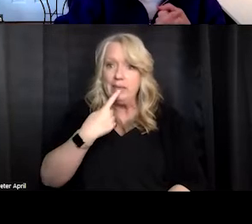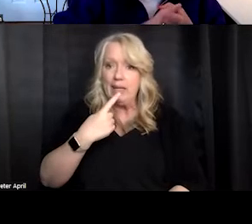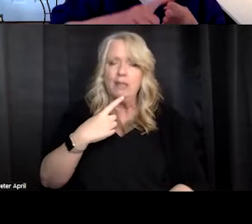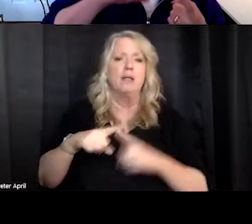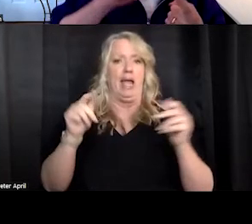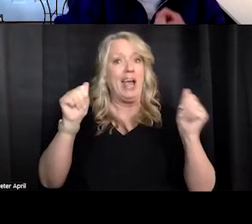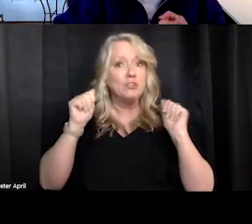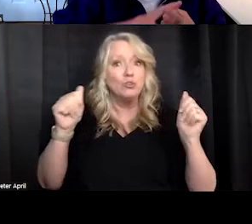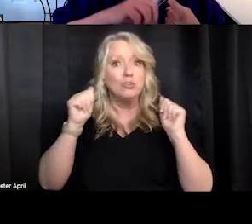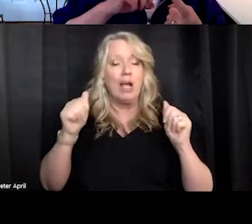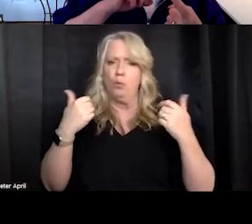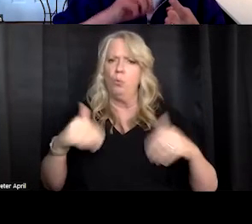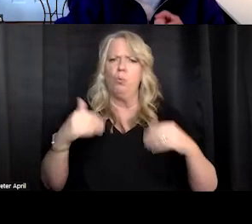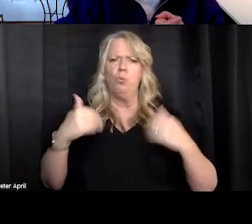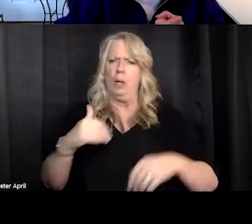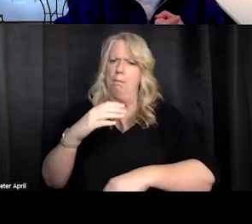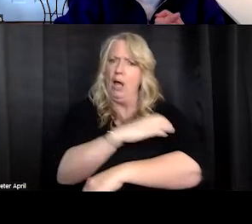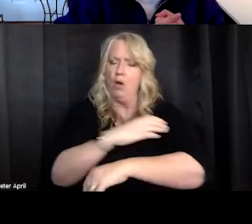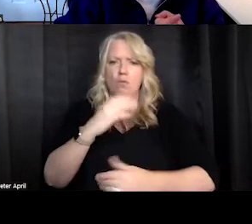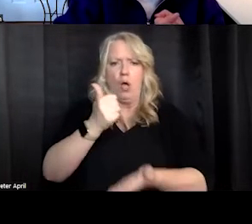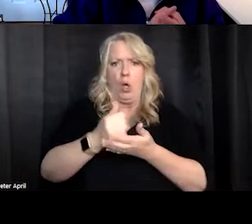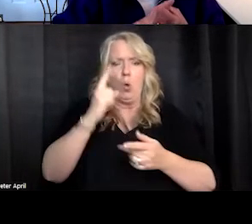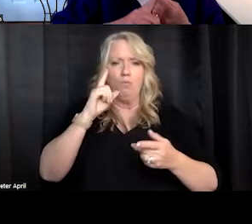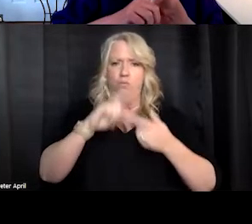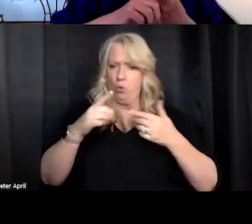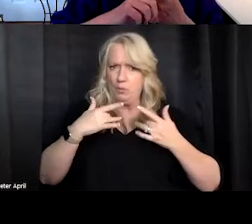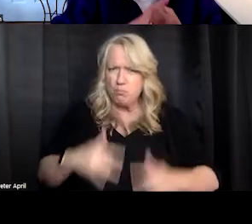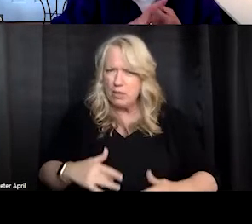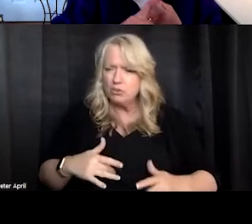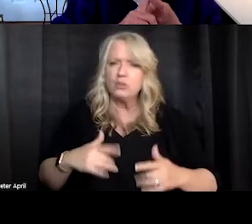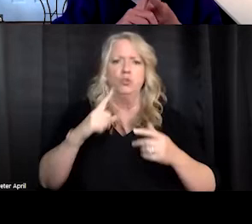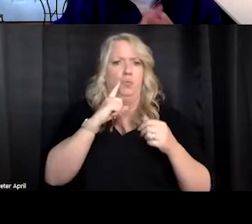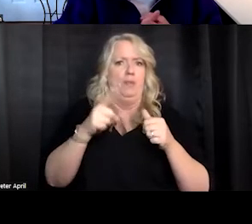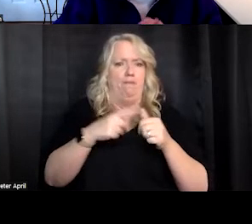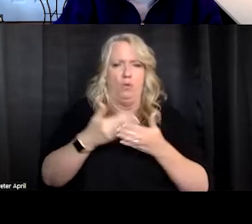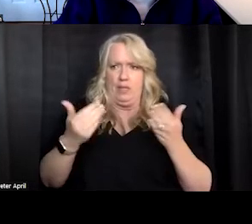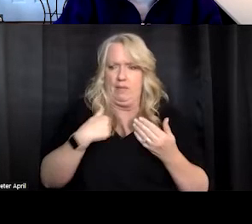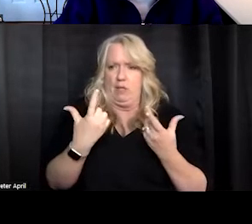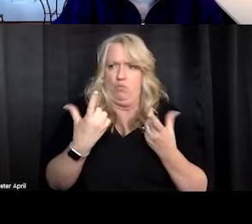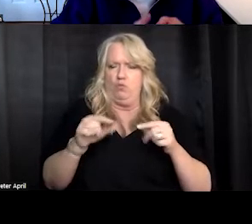BE WHAT WE DO AND IT IS NOT JUST WHAT WE TAKE. THAT , THAT, EXERCISE IS A POWERFUL